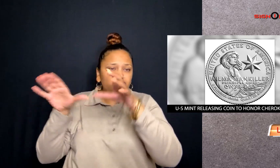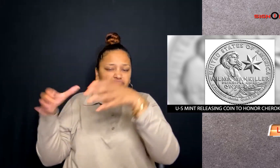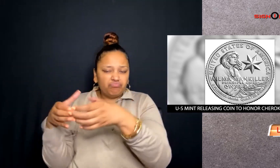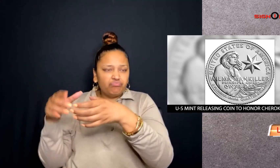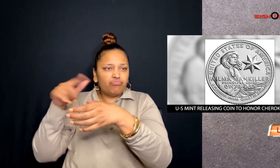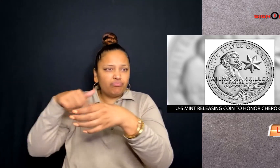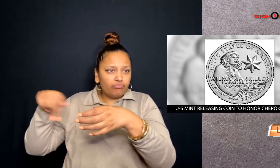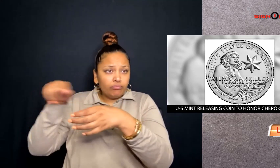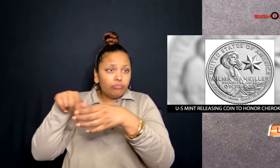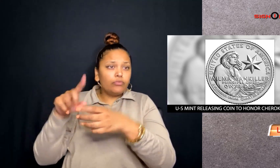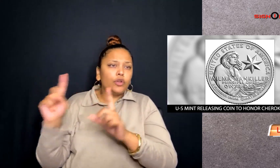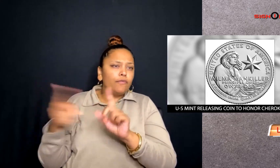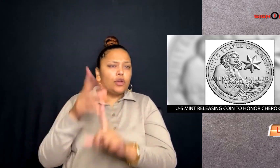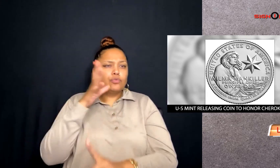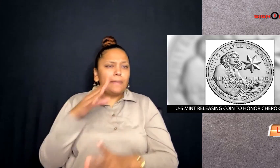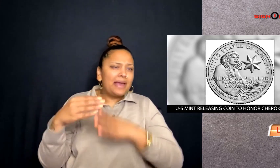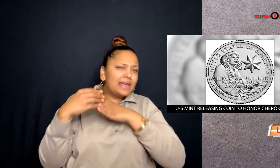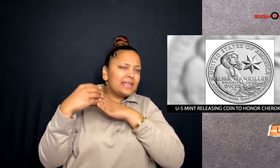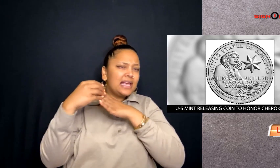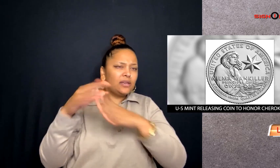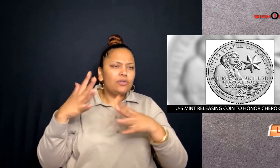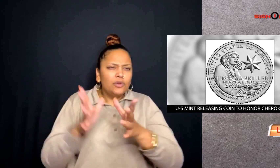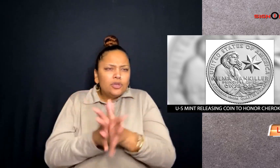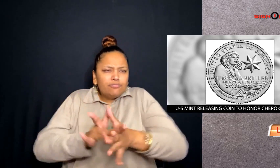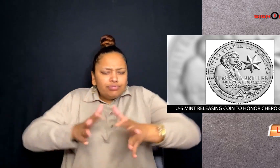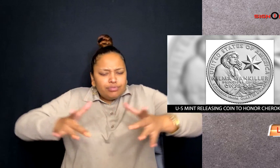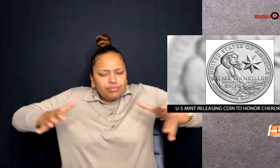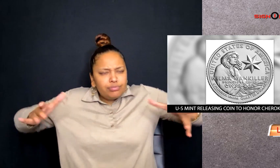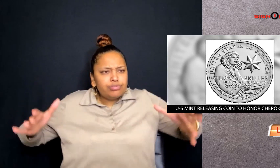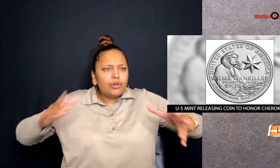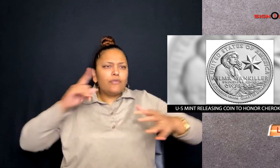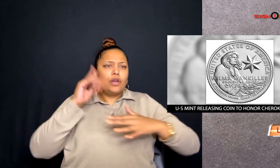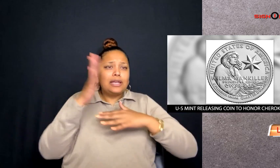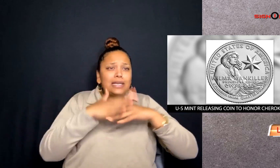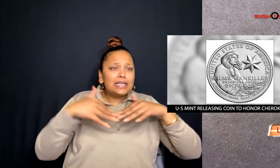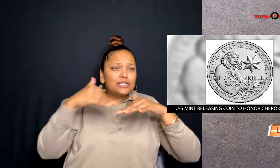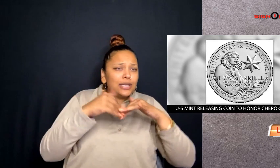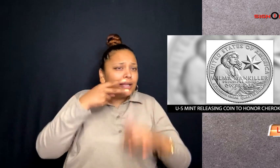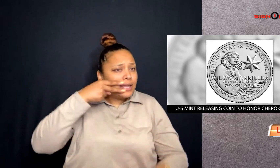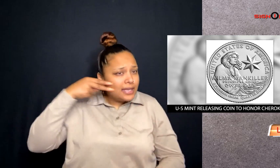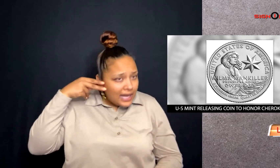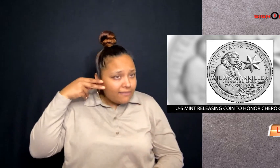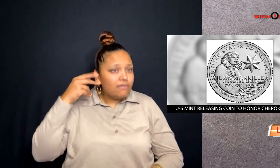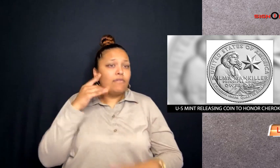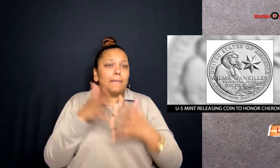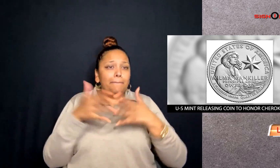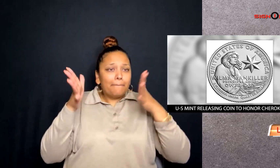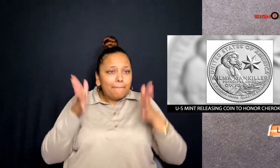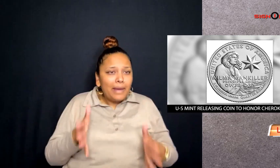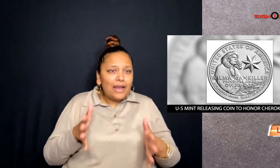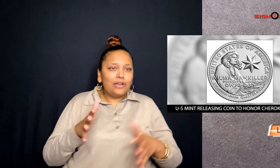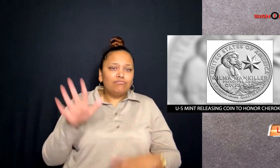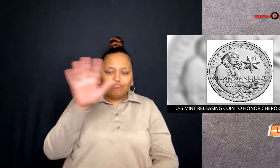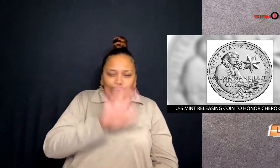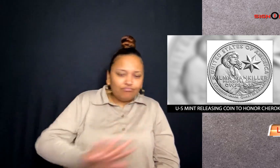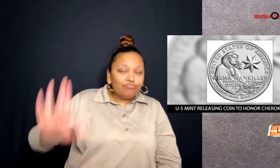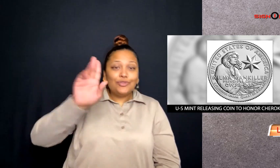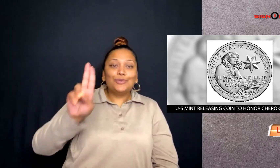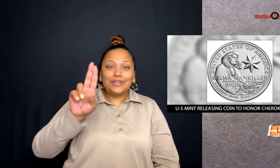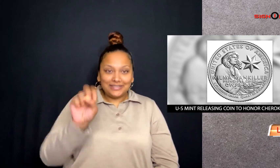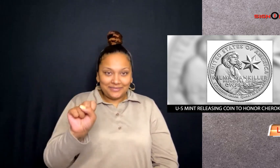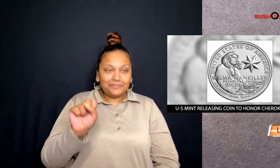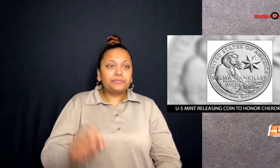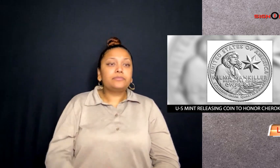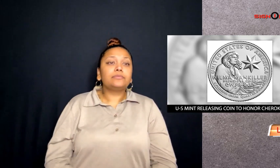she is the first woman elected principal chief of the Cherokee nation and the first woman